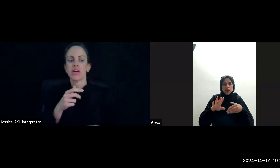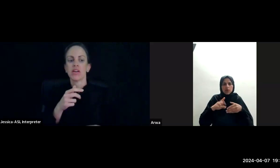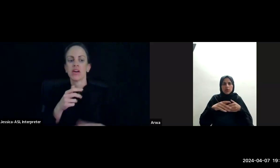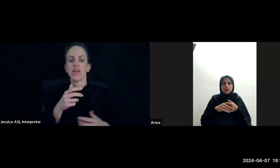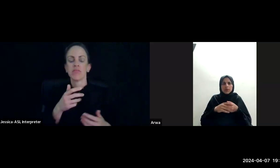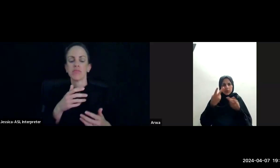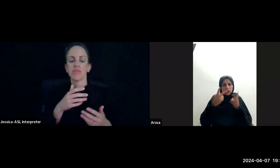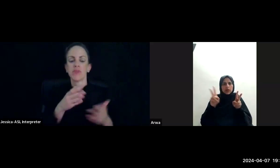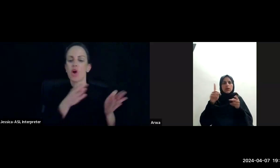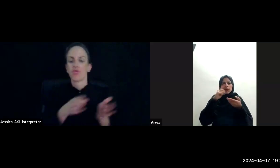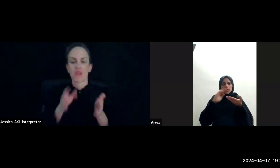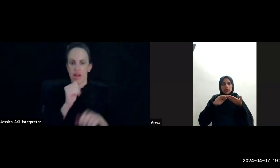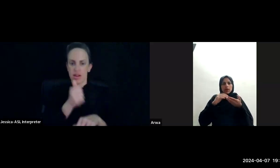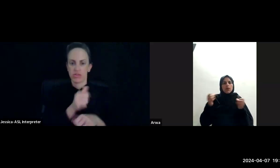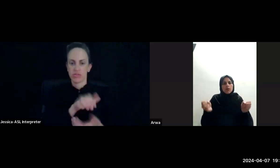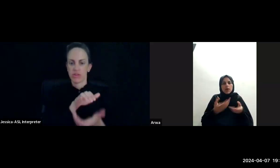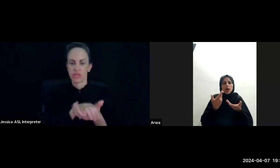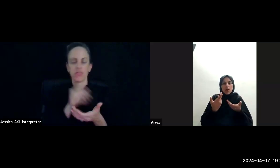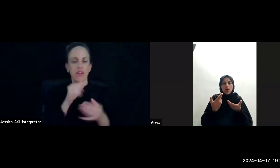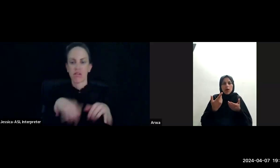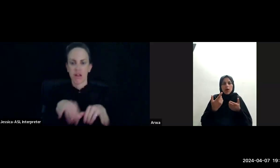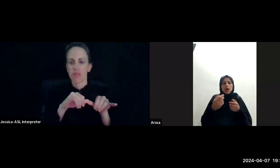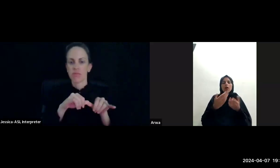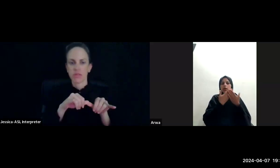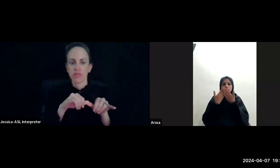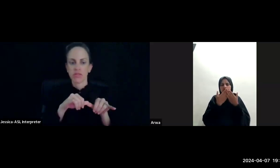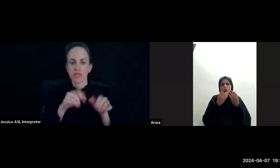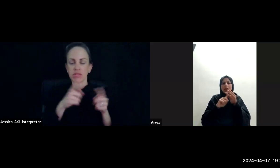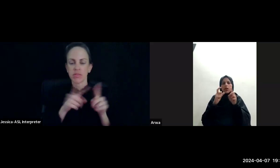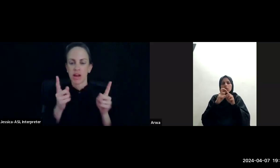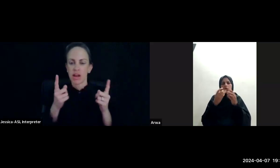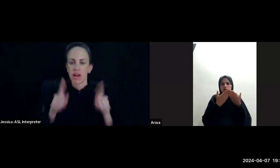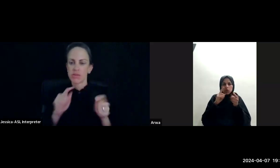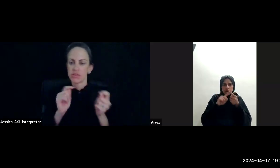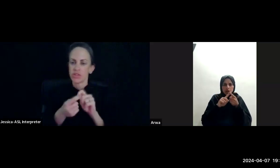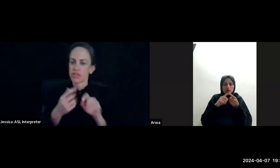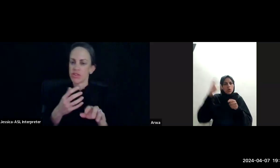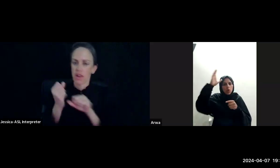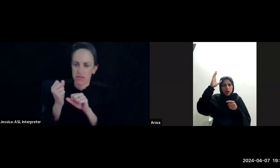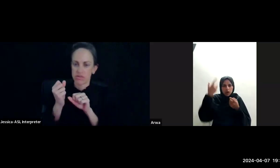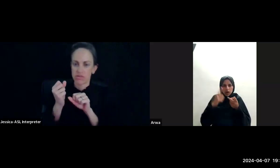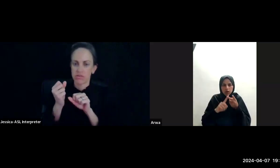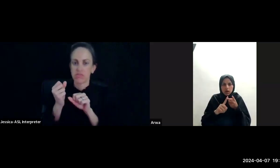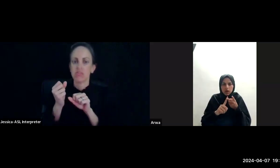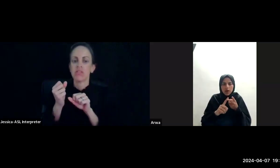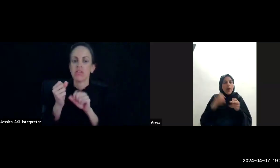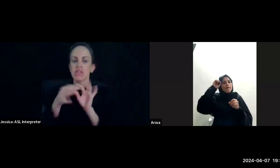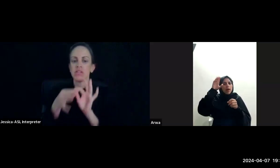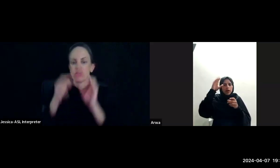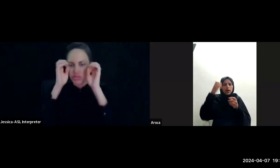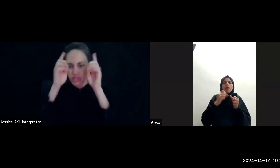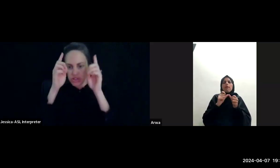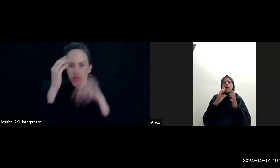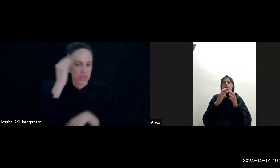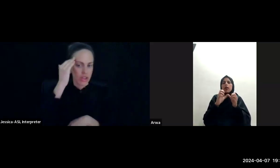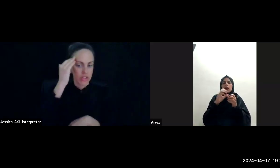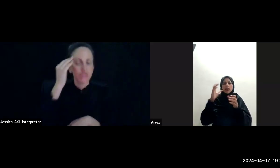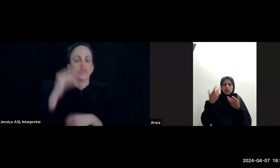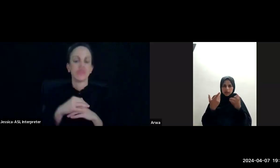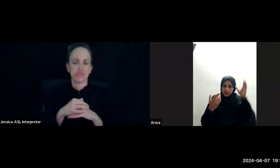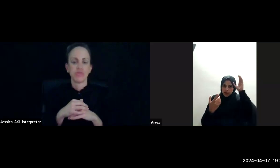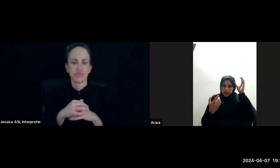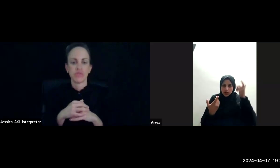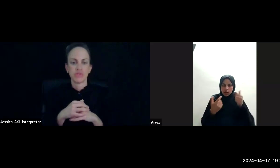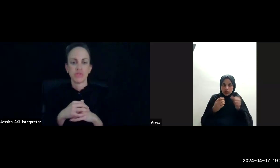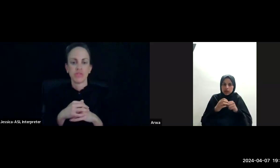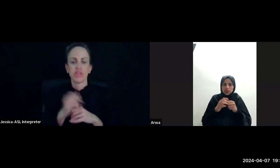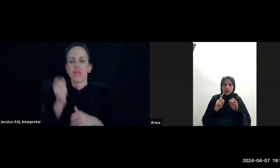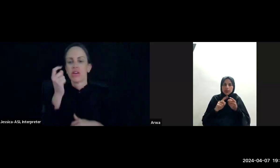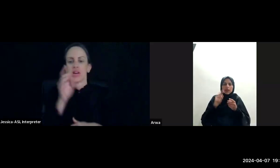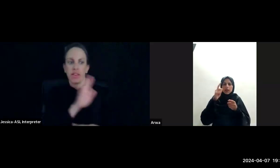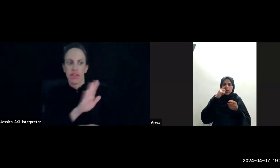dwindling very fast with education and knowledge and awareness. And these parents are about